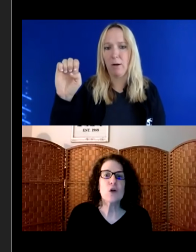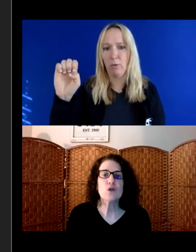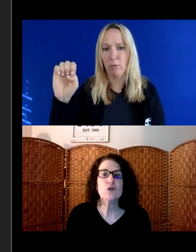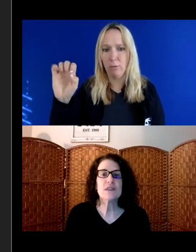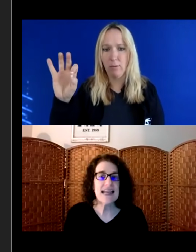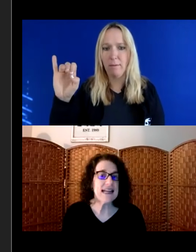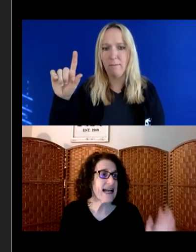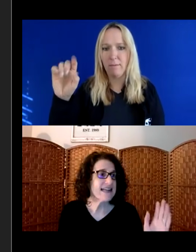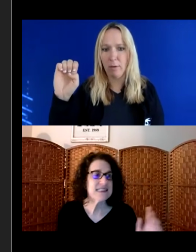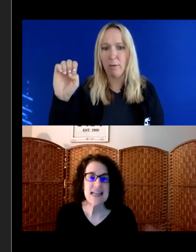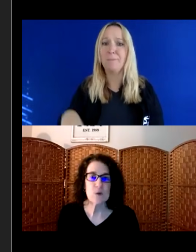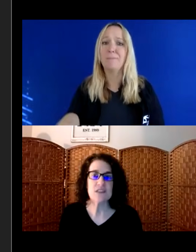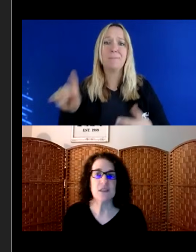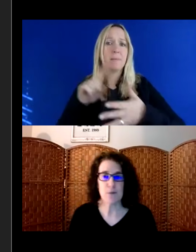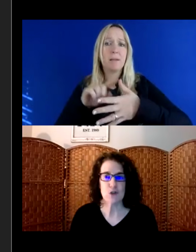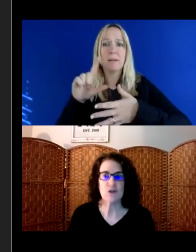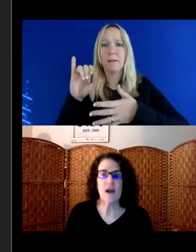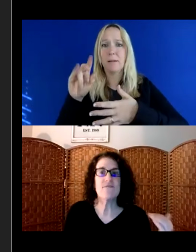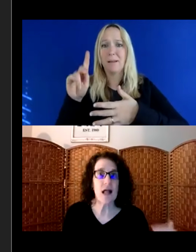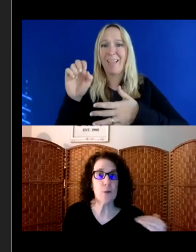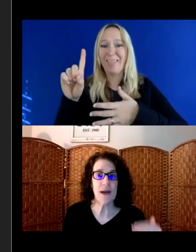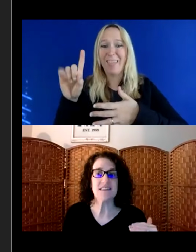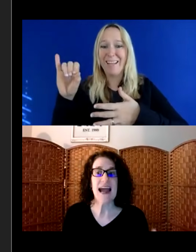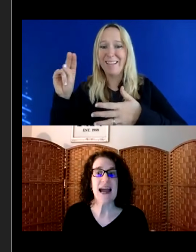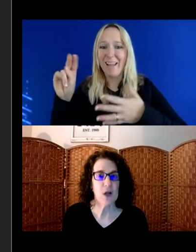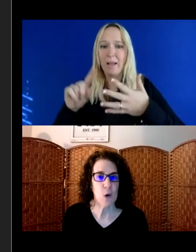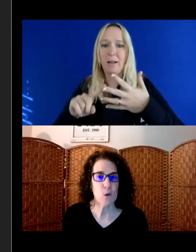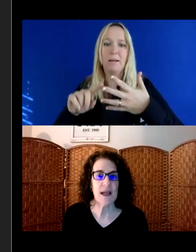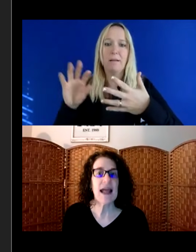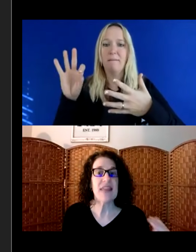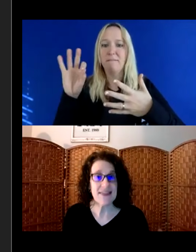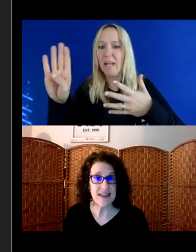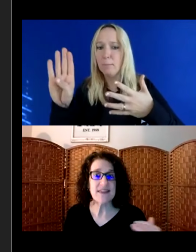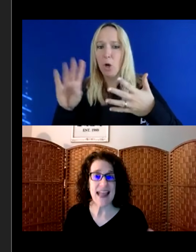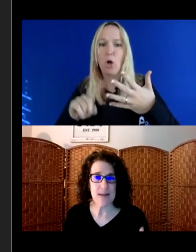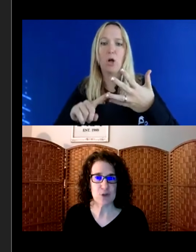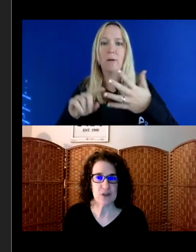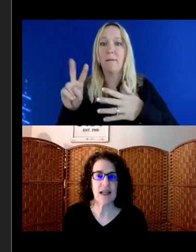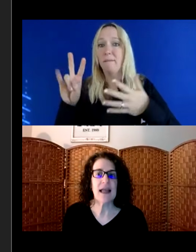You will see it has sequence numbers, followed by the timecode, and then the caption.